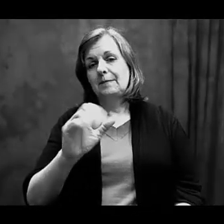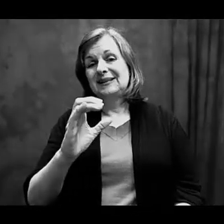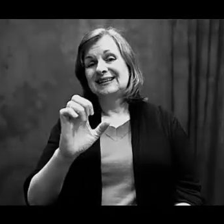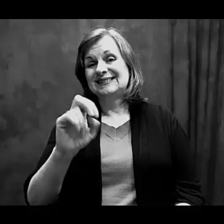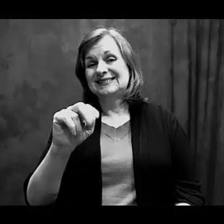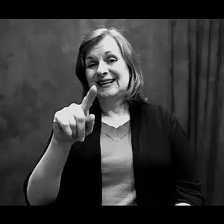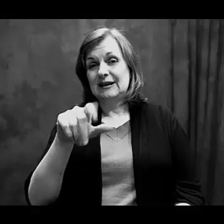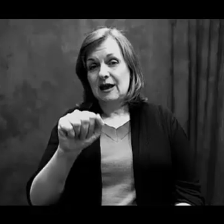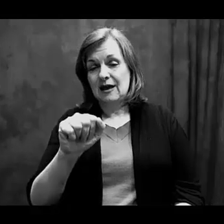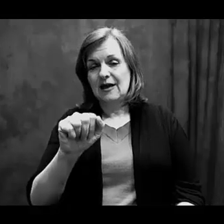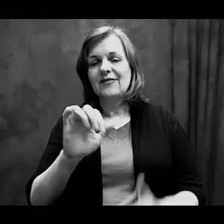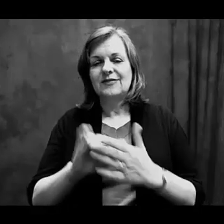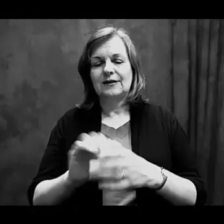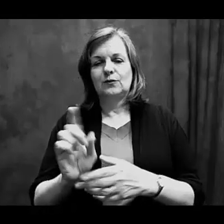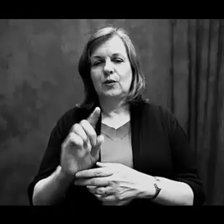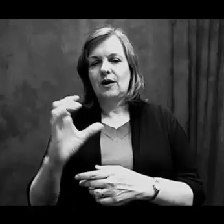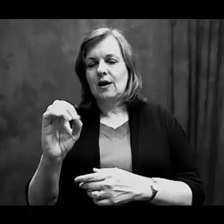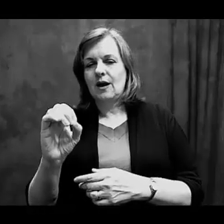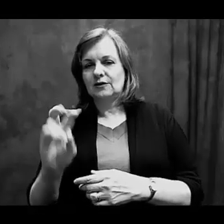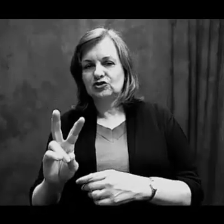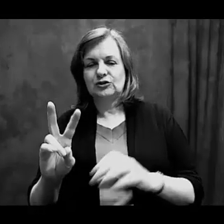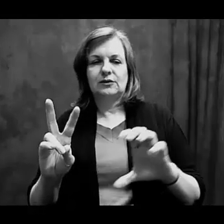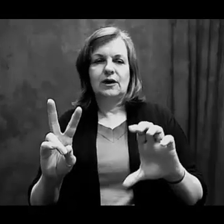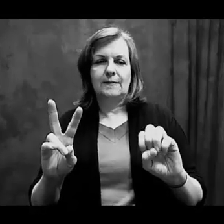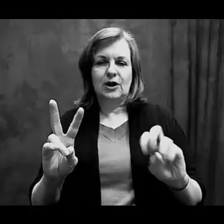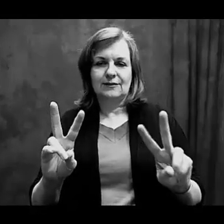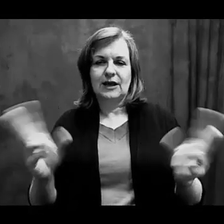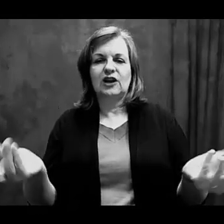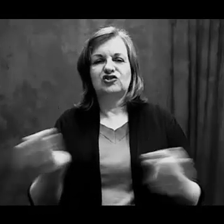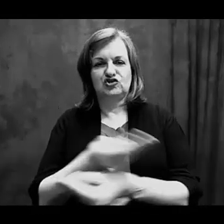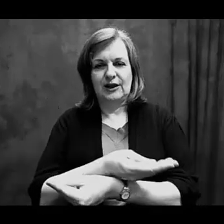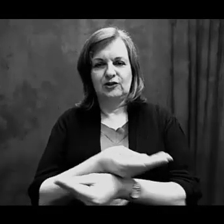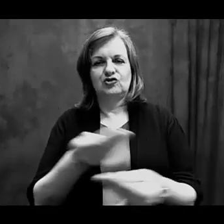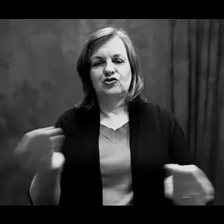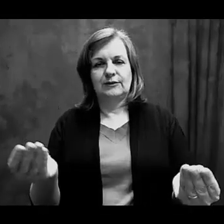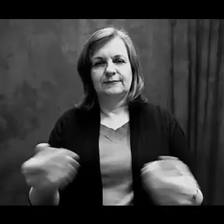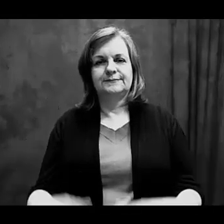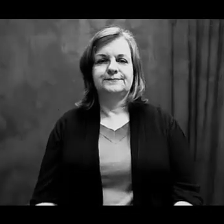this is not mom's blood dumps into baby and --- no no no no no!!